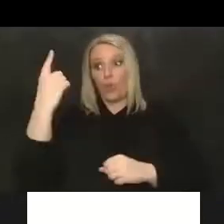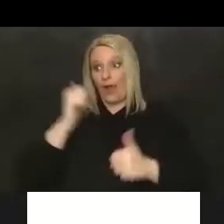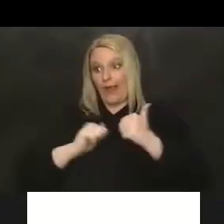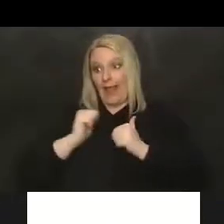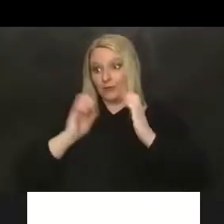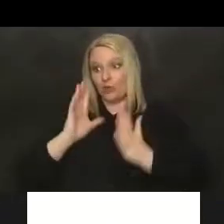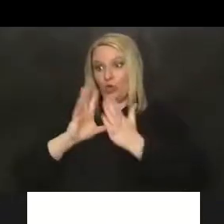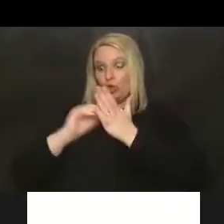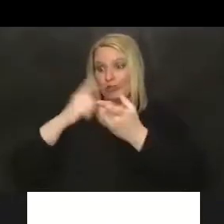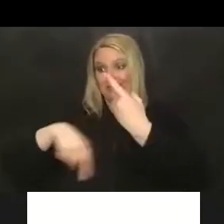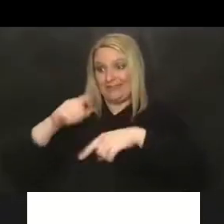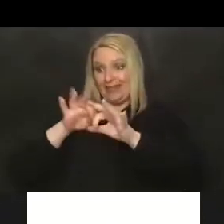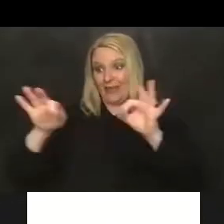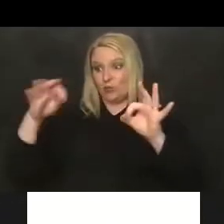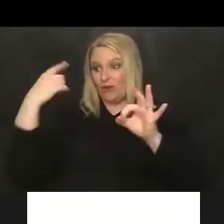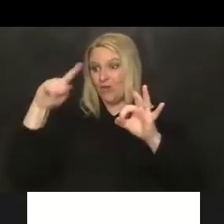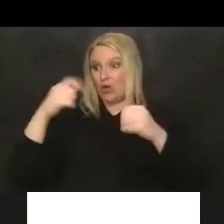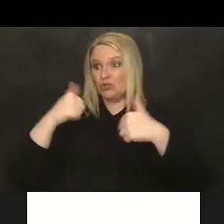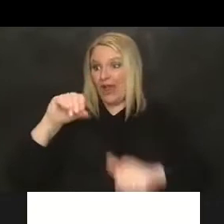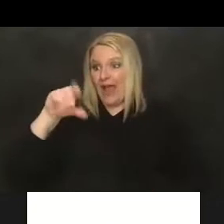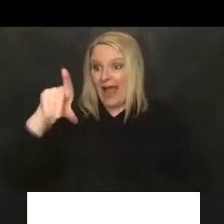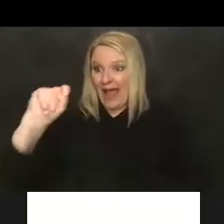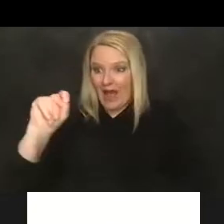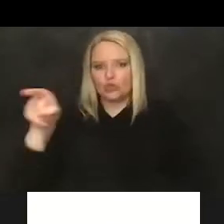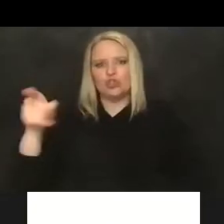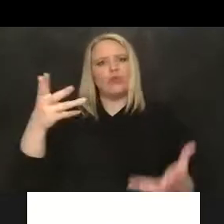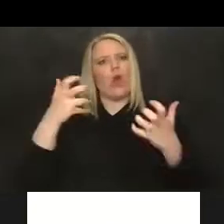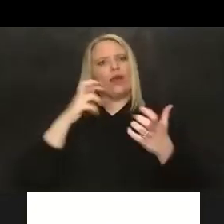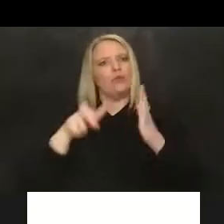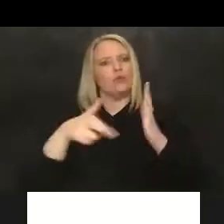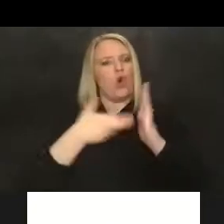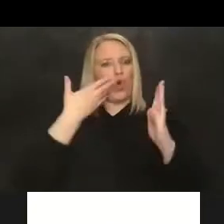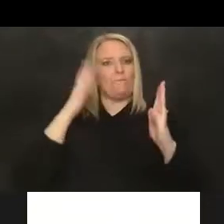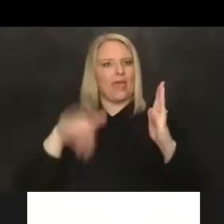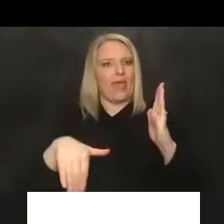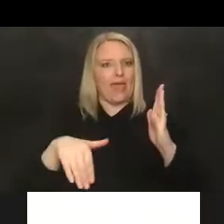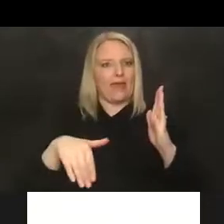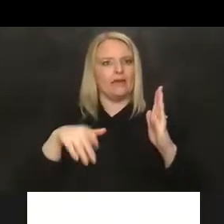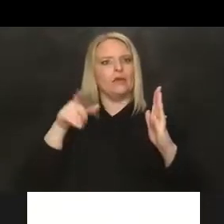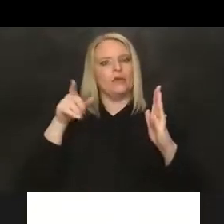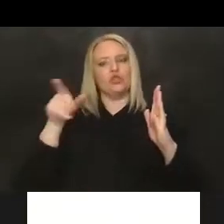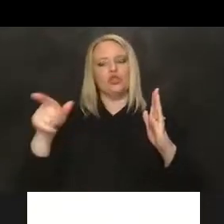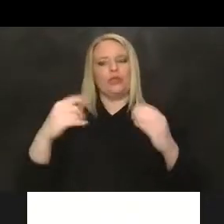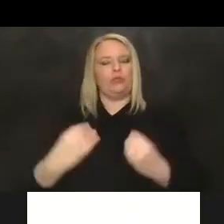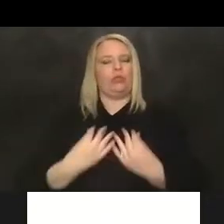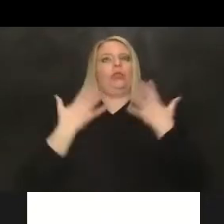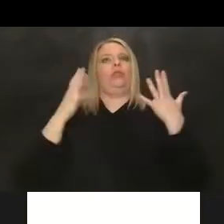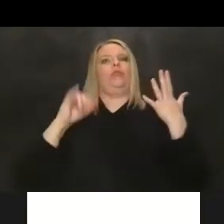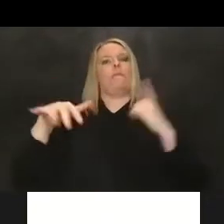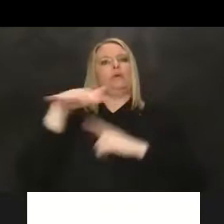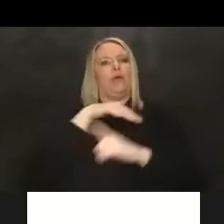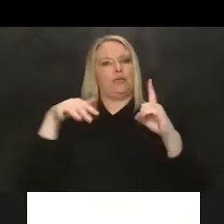sign language just to audition, she wanted the role so bad. She lit the place on fire! So that kind of